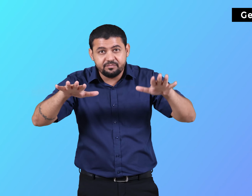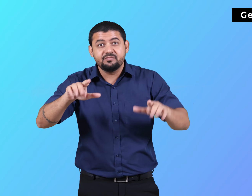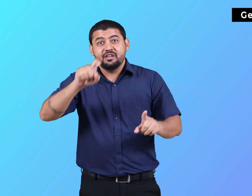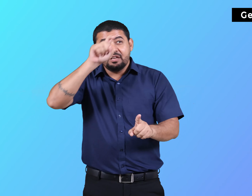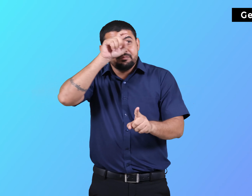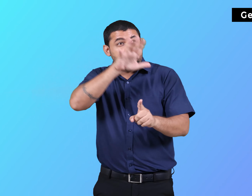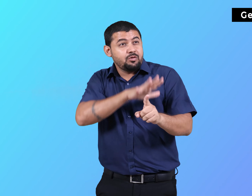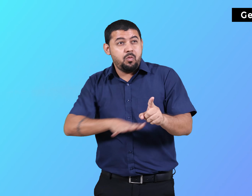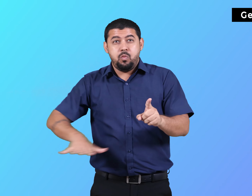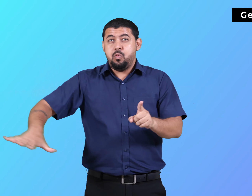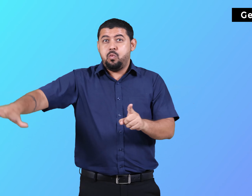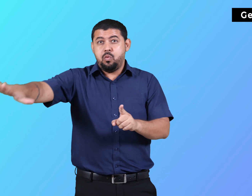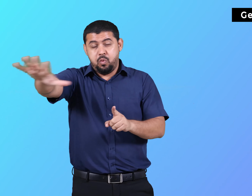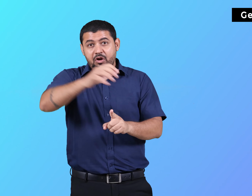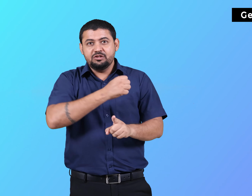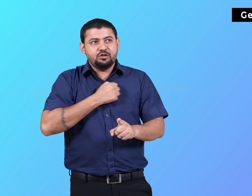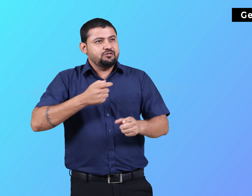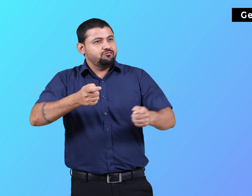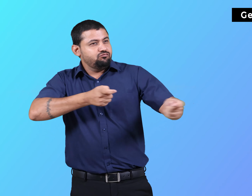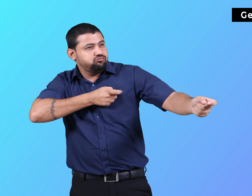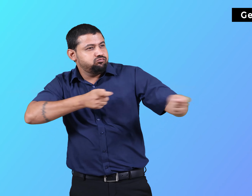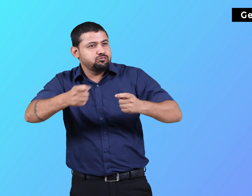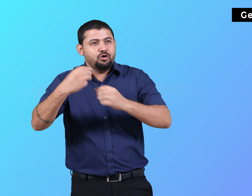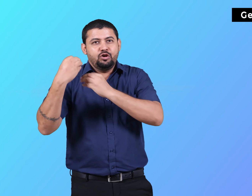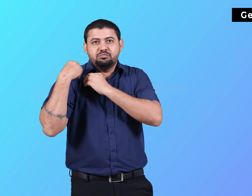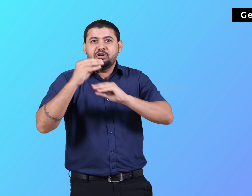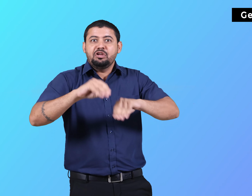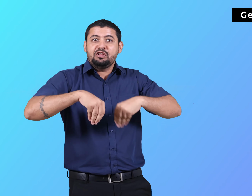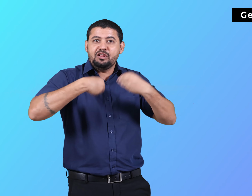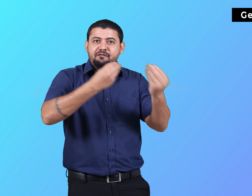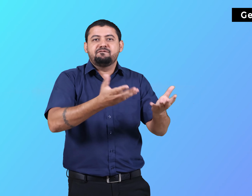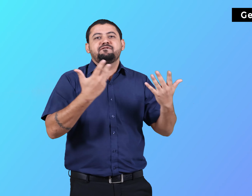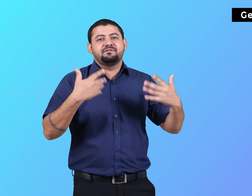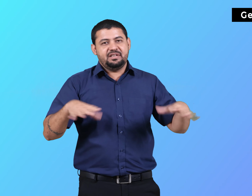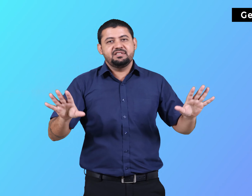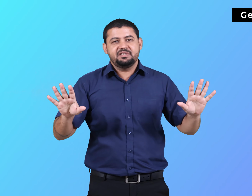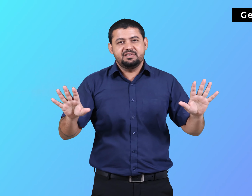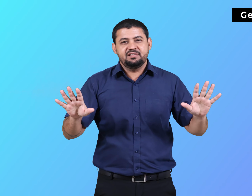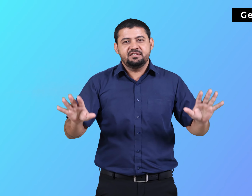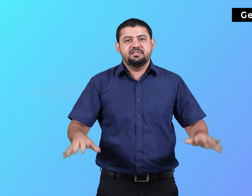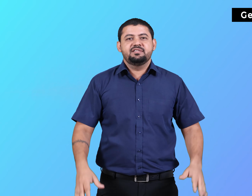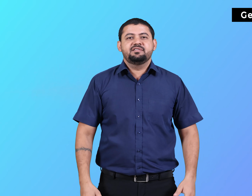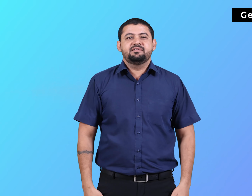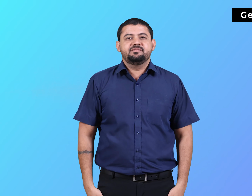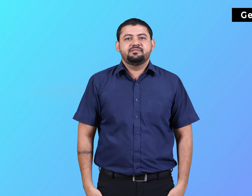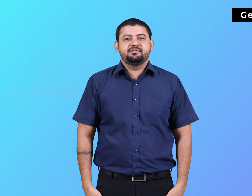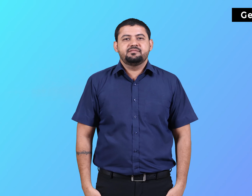So the king put Joseph in charge of all the land of Egypt.